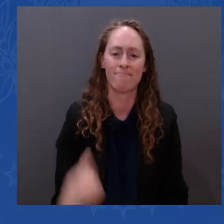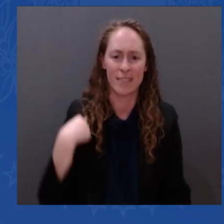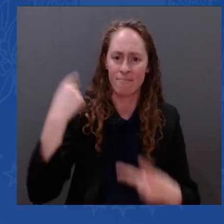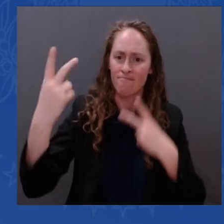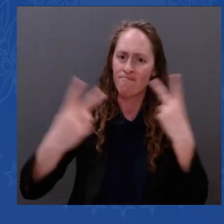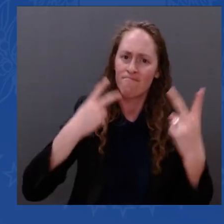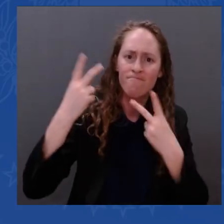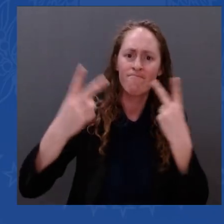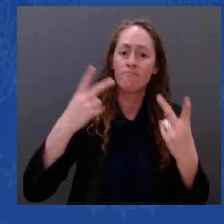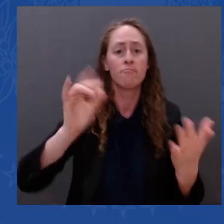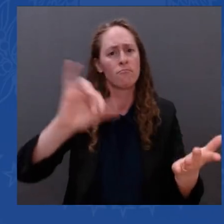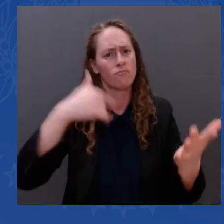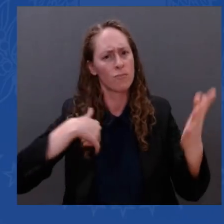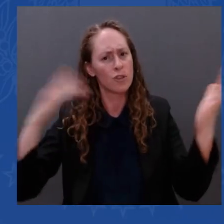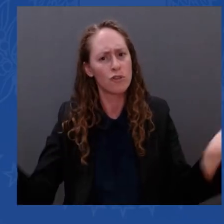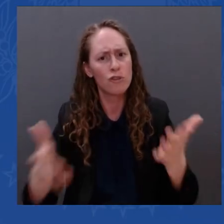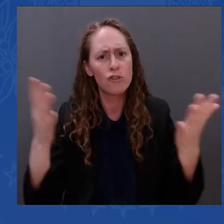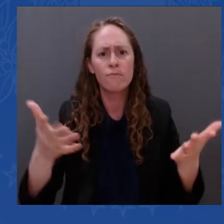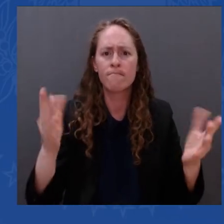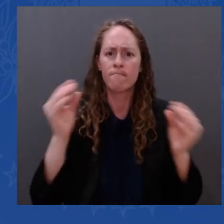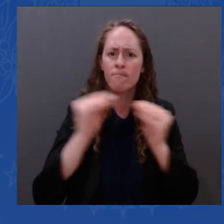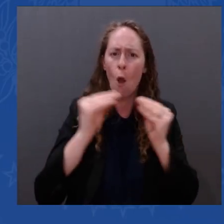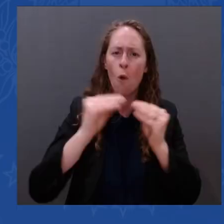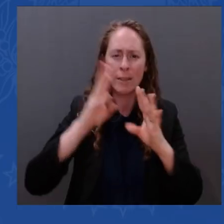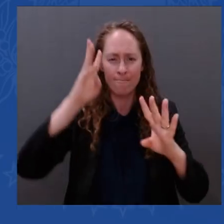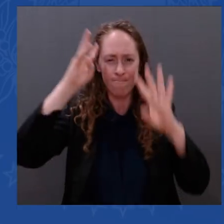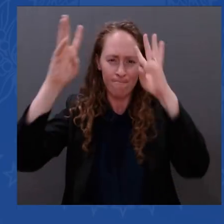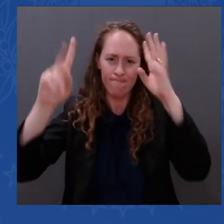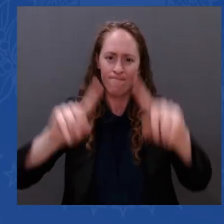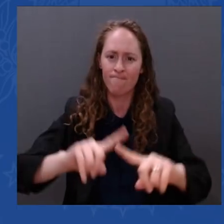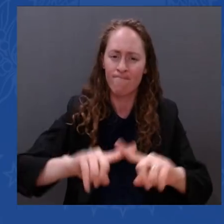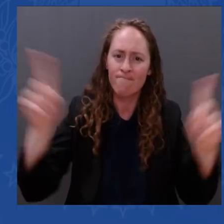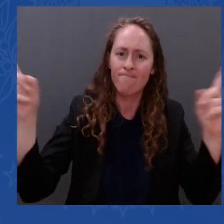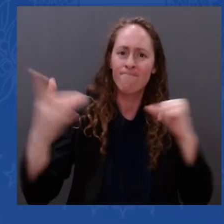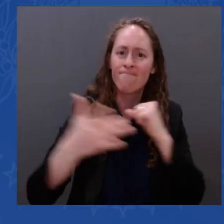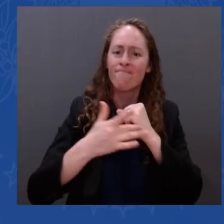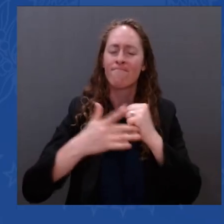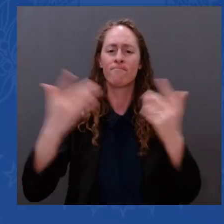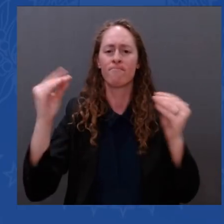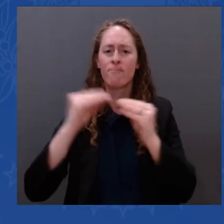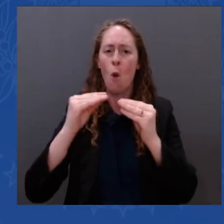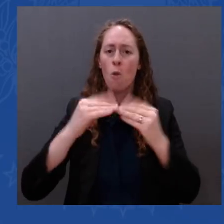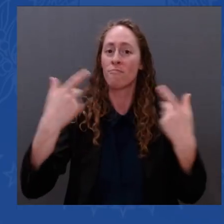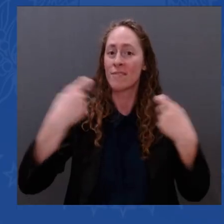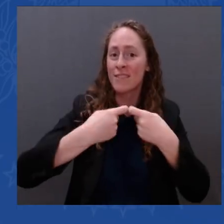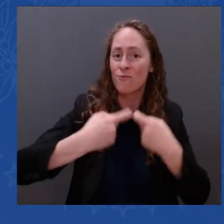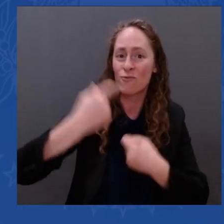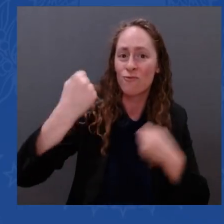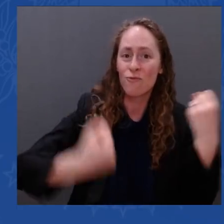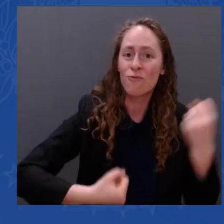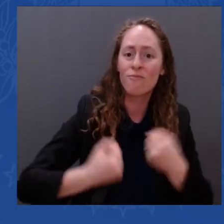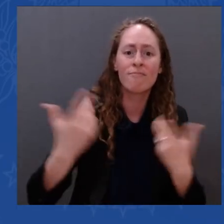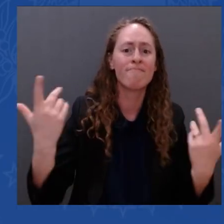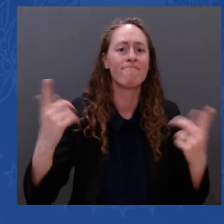and increasing the market demand. So, Chairman Chung, thank you again for choosing the United States. We will not let you down.